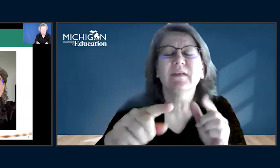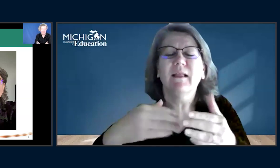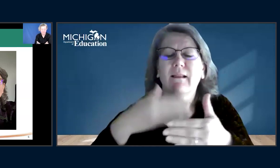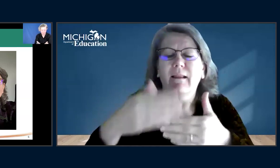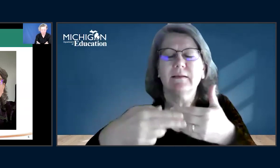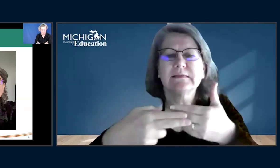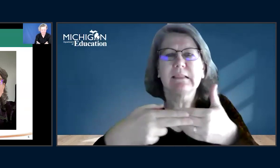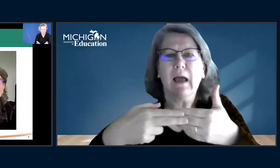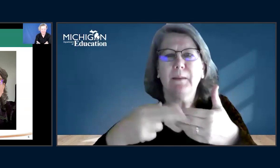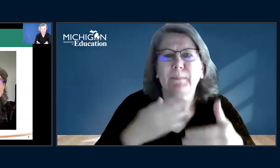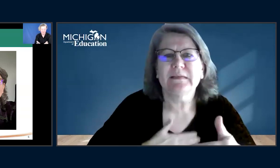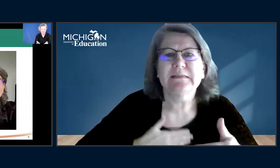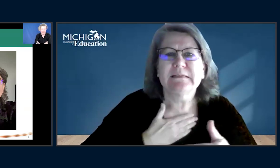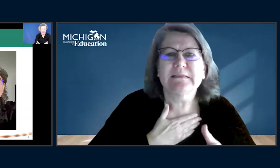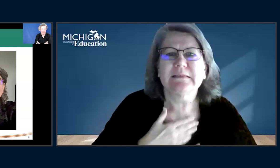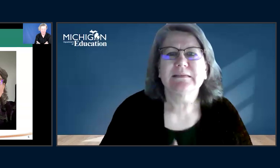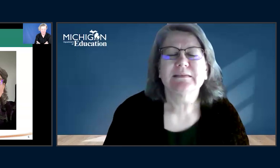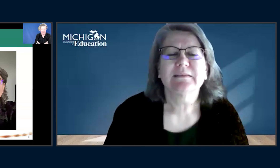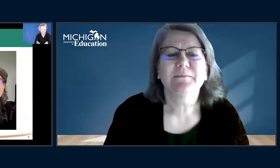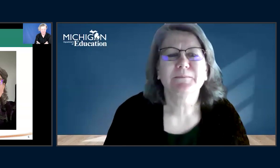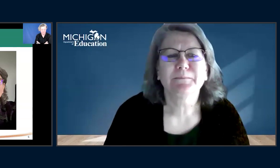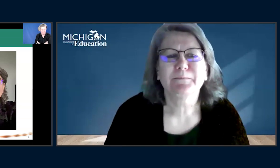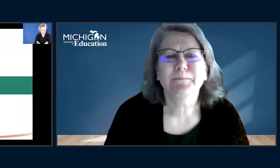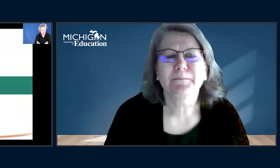all of you here today. If I could have the next slide, please.